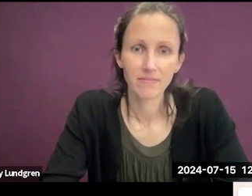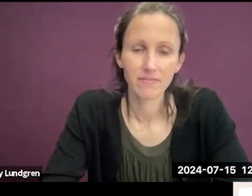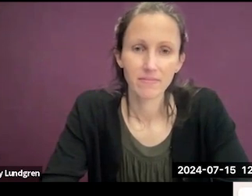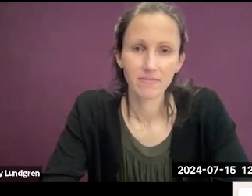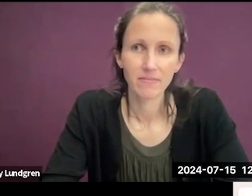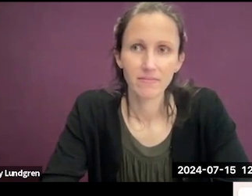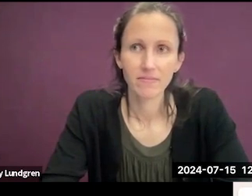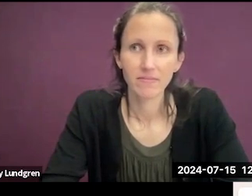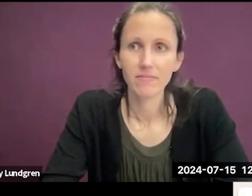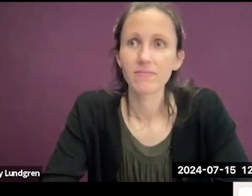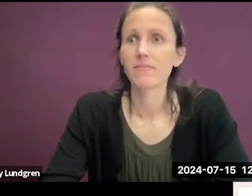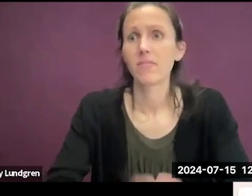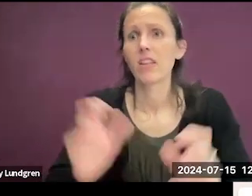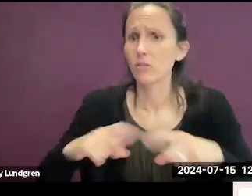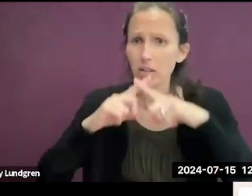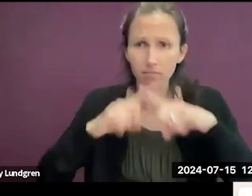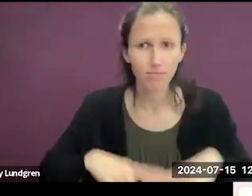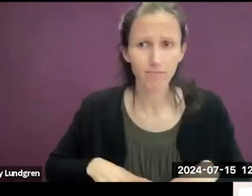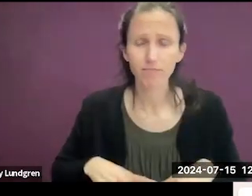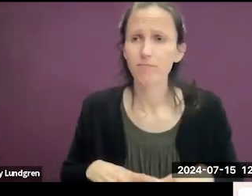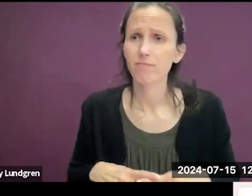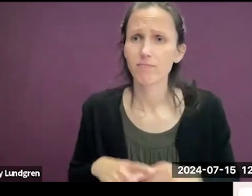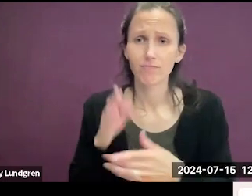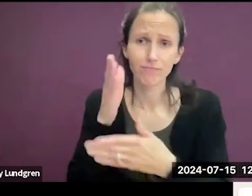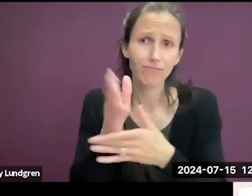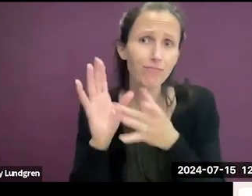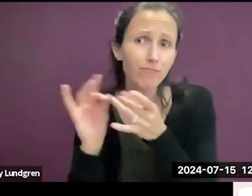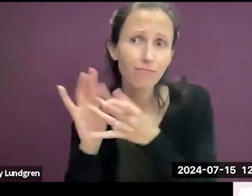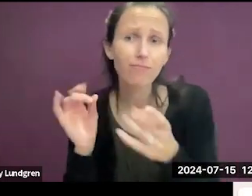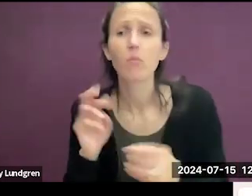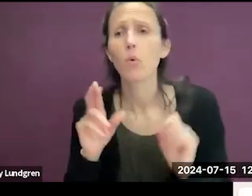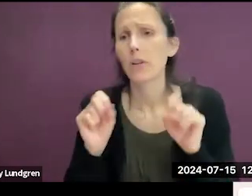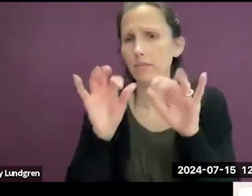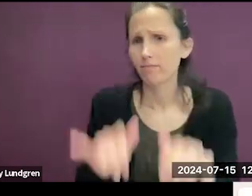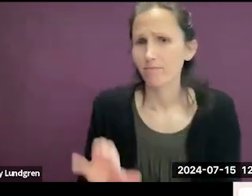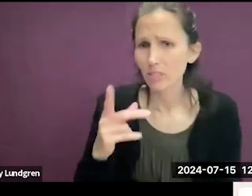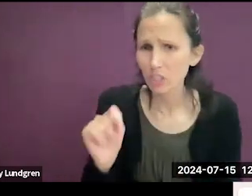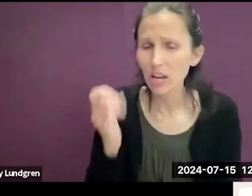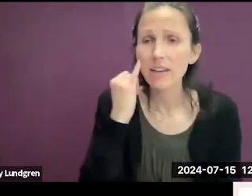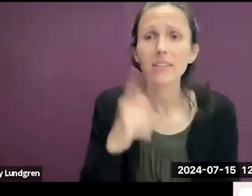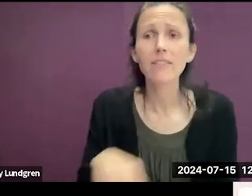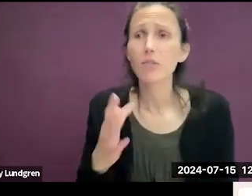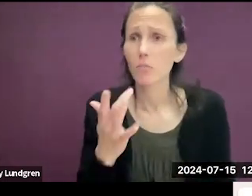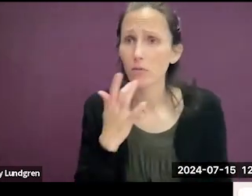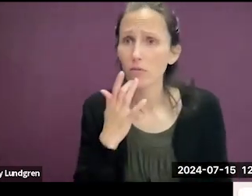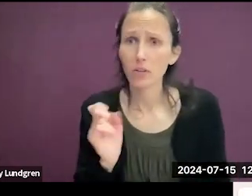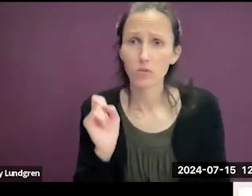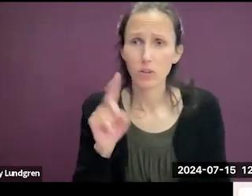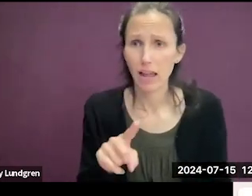You can feel free to unmute and ask a question, or you can pop it in the chat. If you prefer to ask your questions privately,